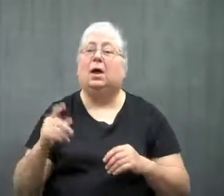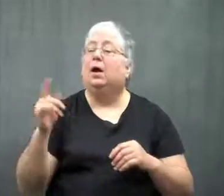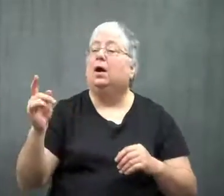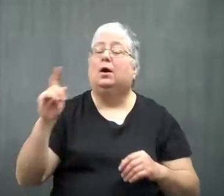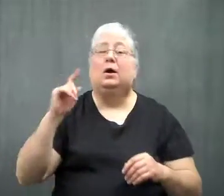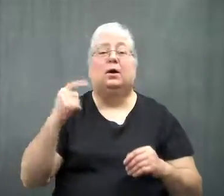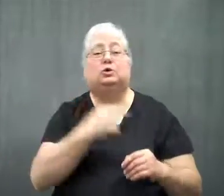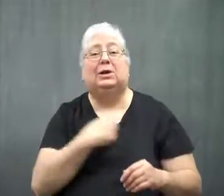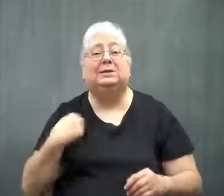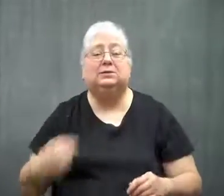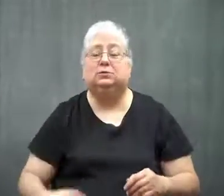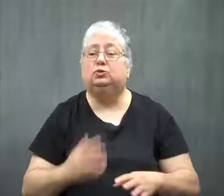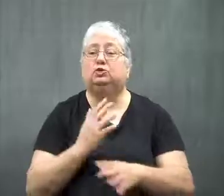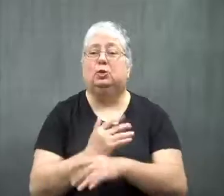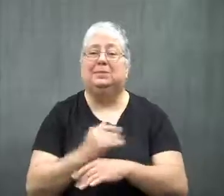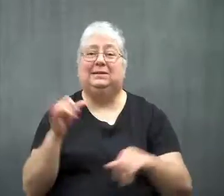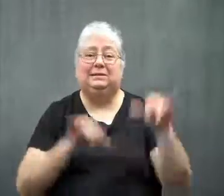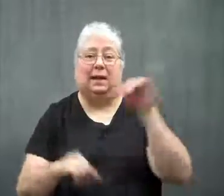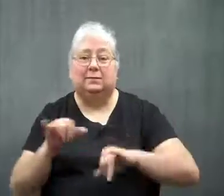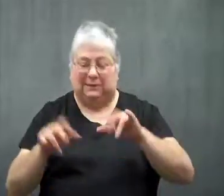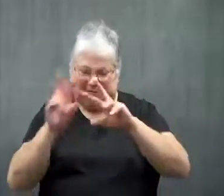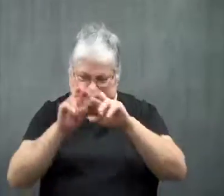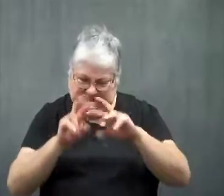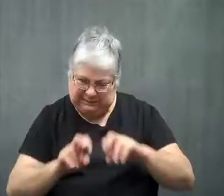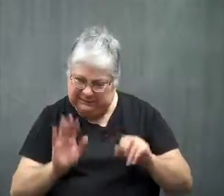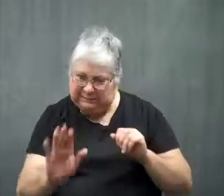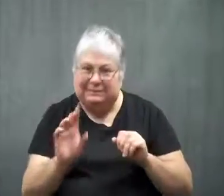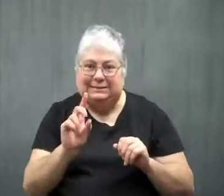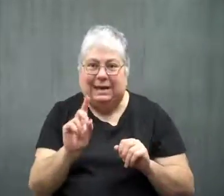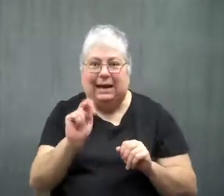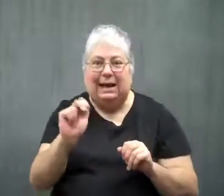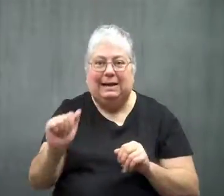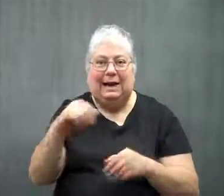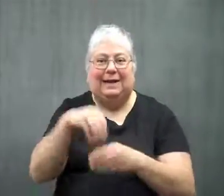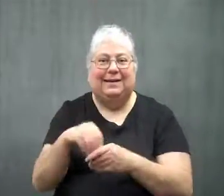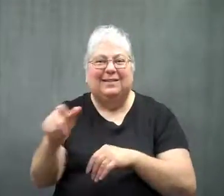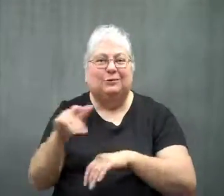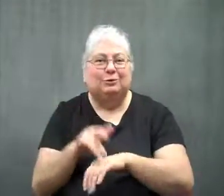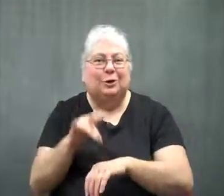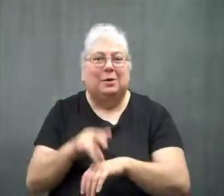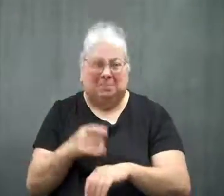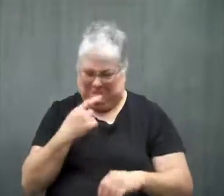Chinese and German scientists have analyzed the DNA of this bug.